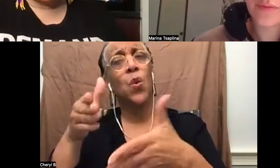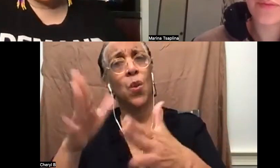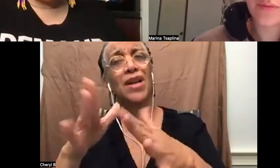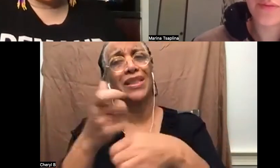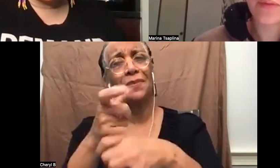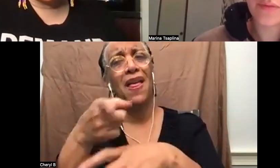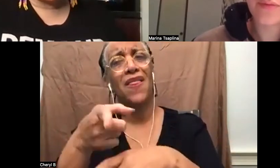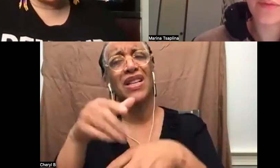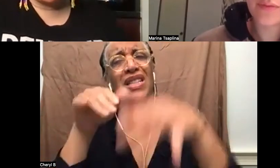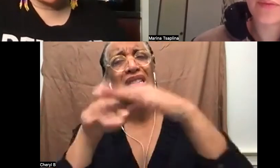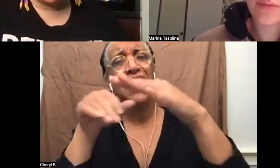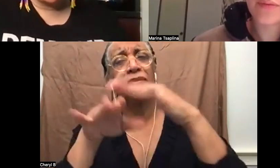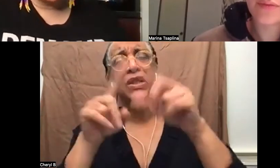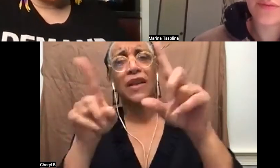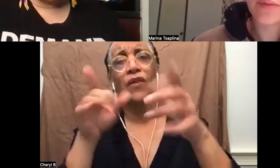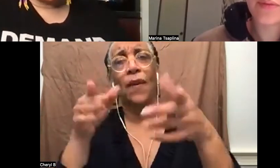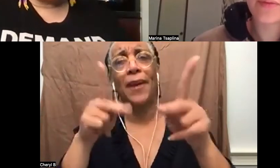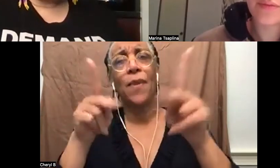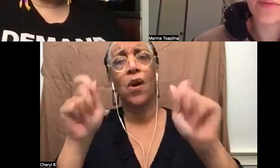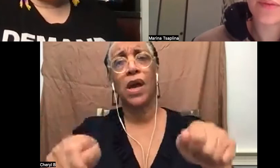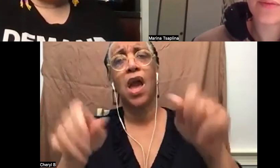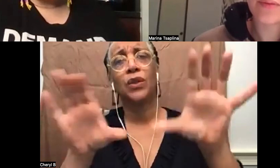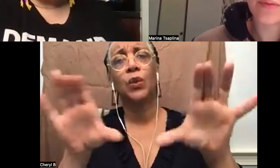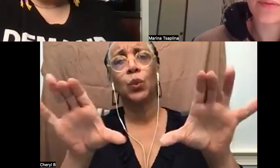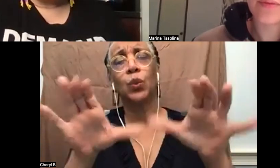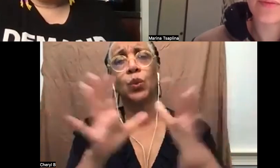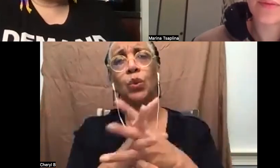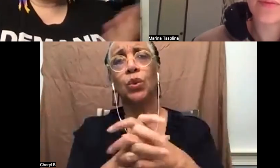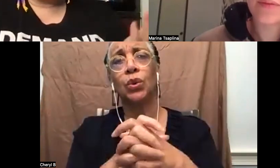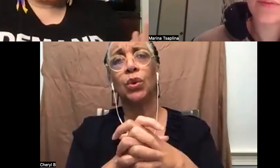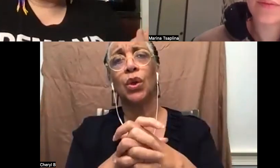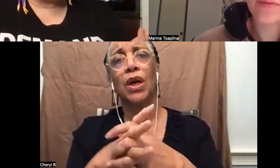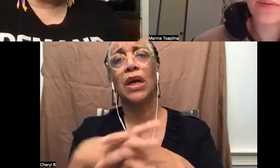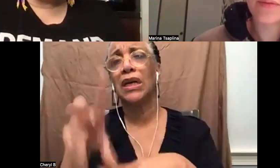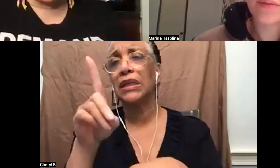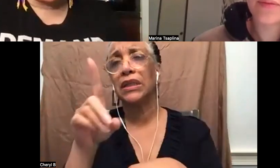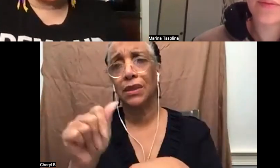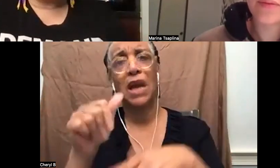accessible for different people. Disability access is broad.